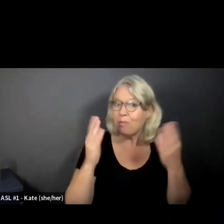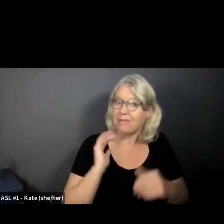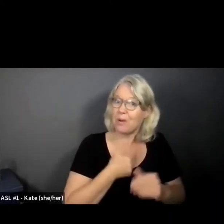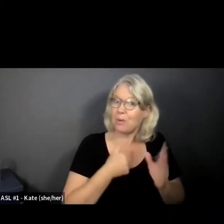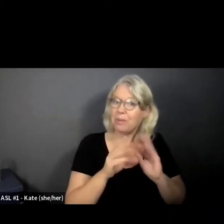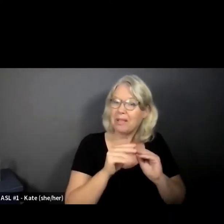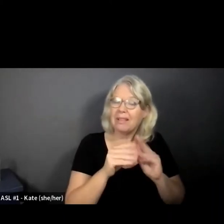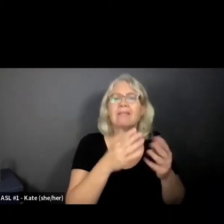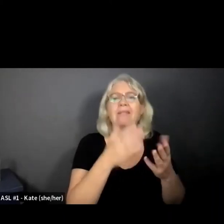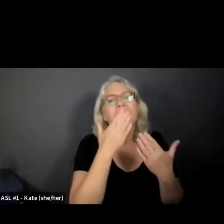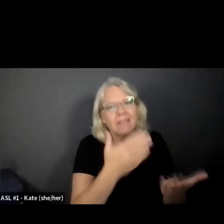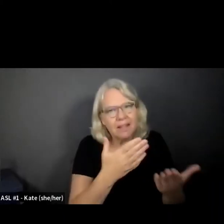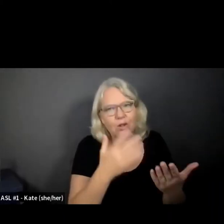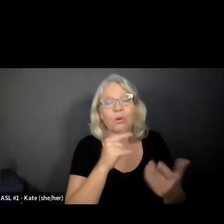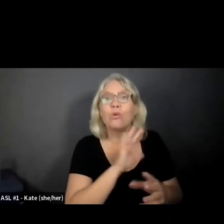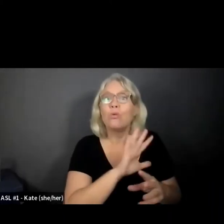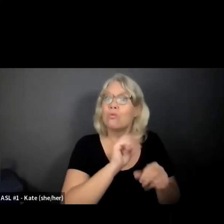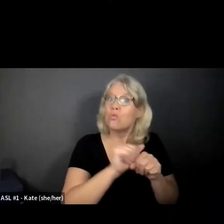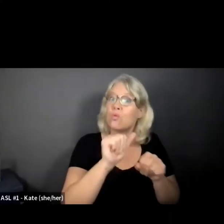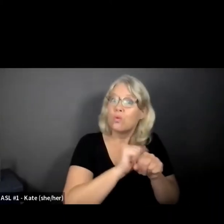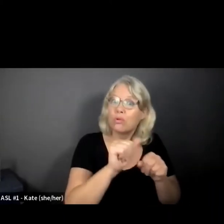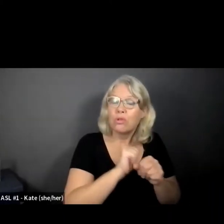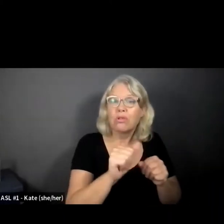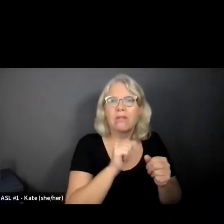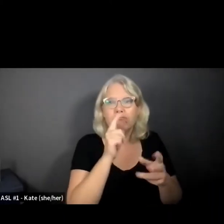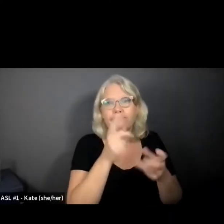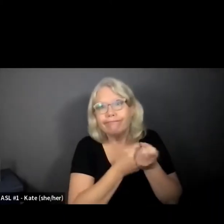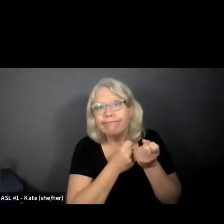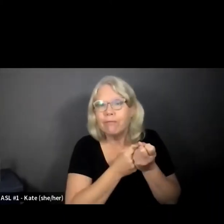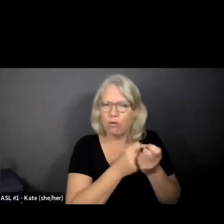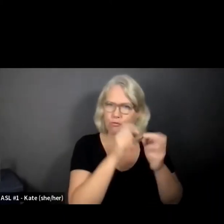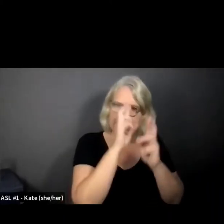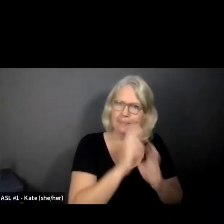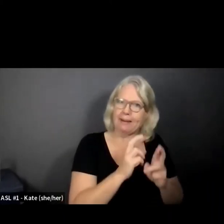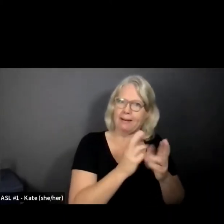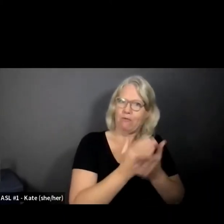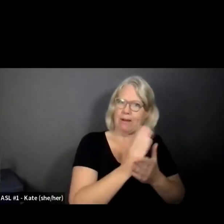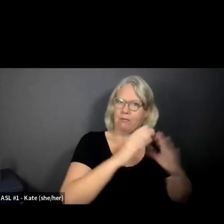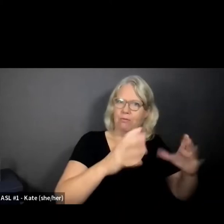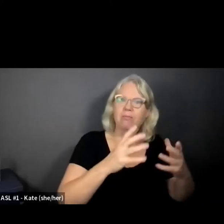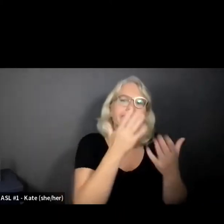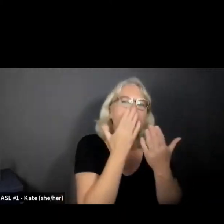OF YOUR WORK IN SUPPORTING RESPECTING RIGHT. SO THANK YOU.